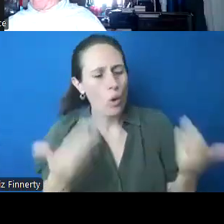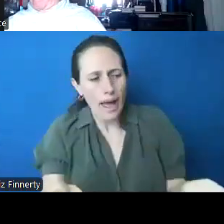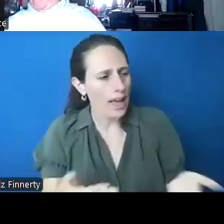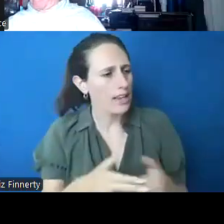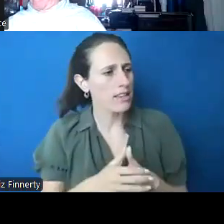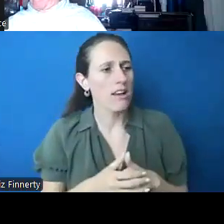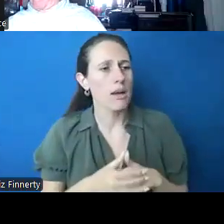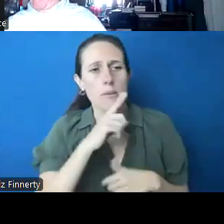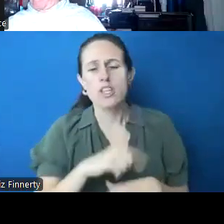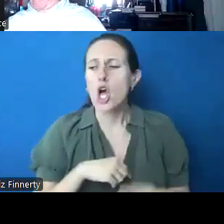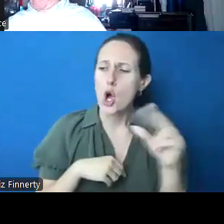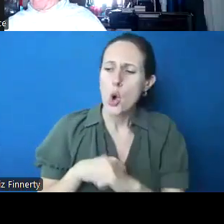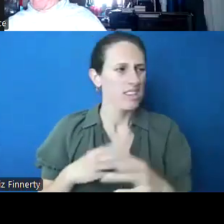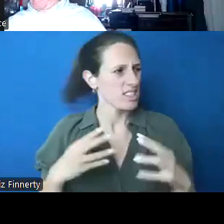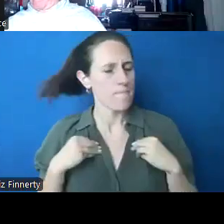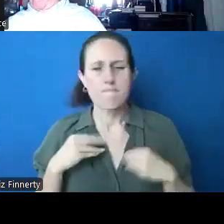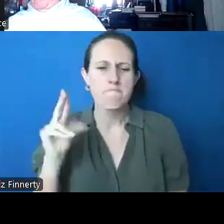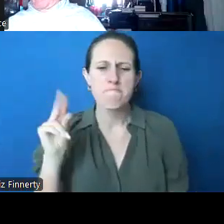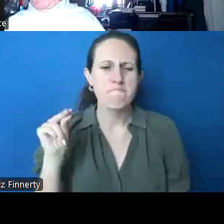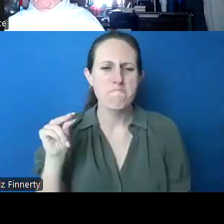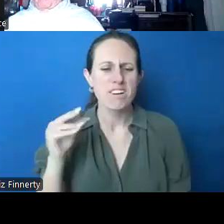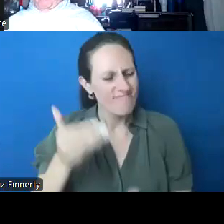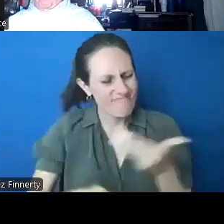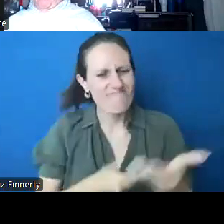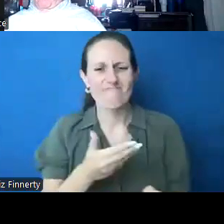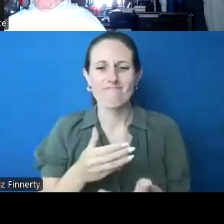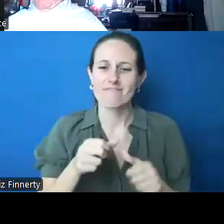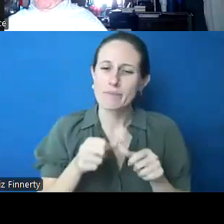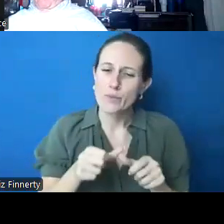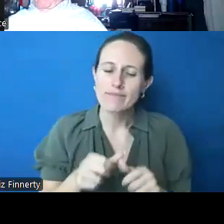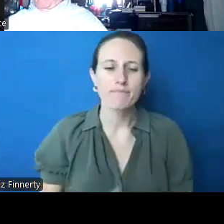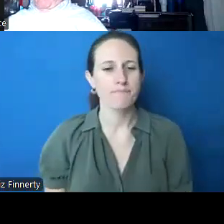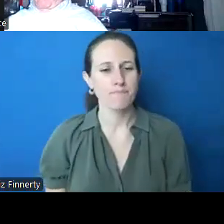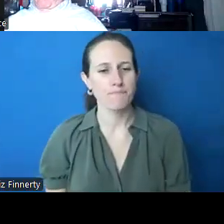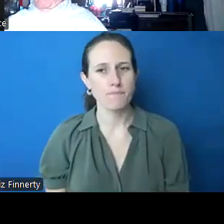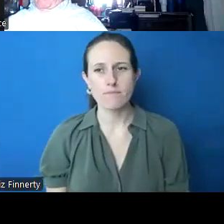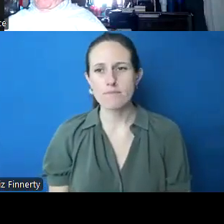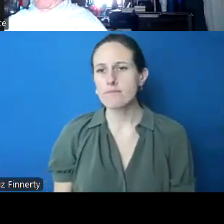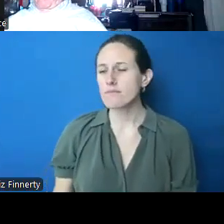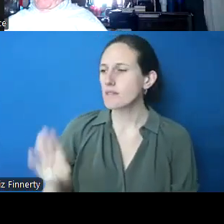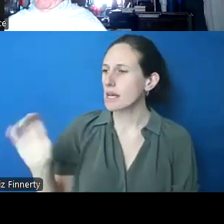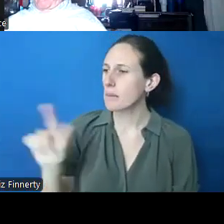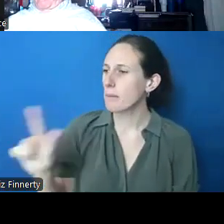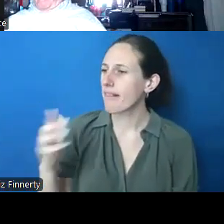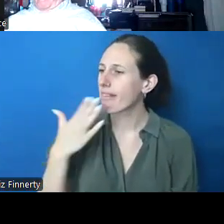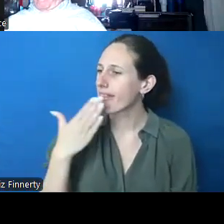Thank you. Bill: Thank you so much,